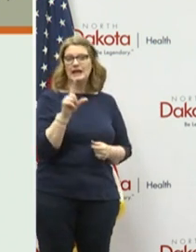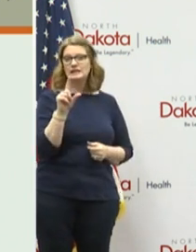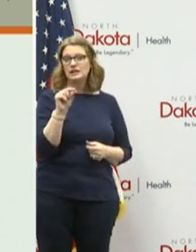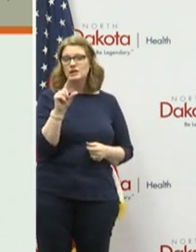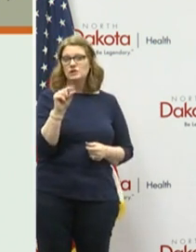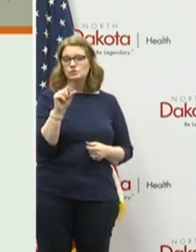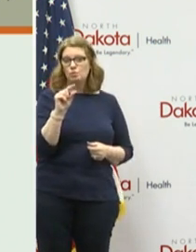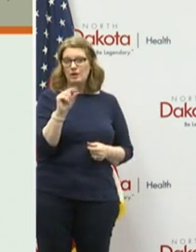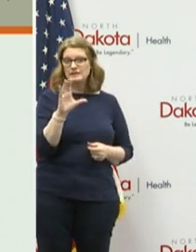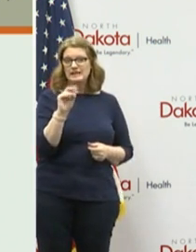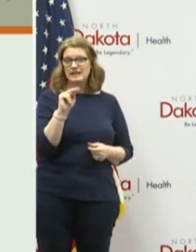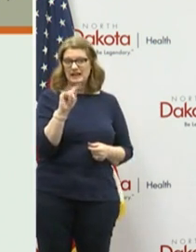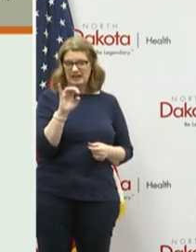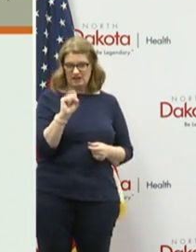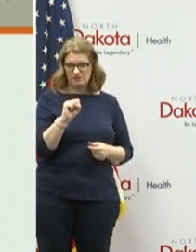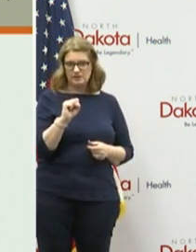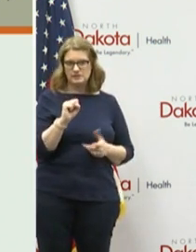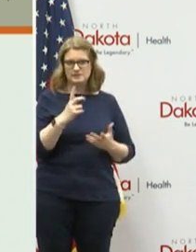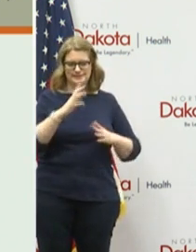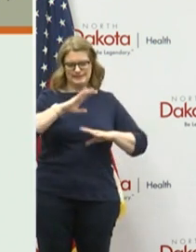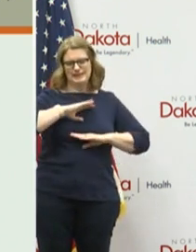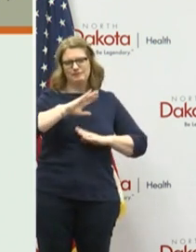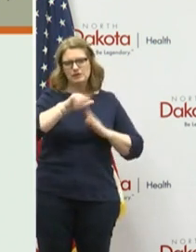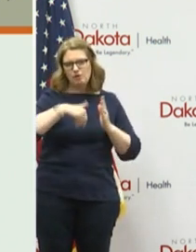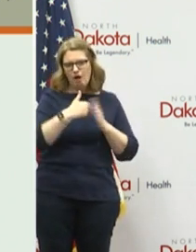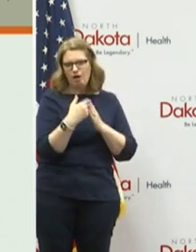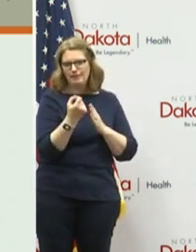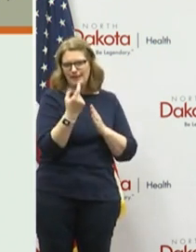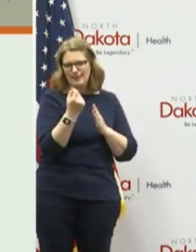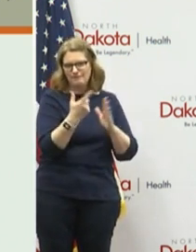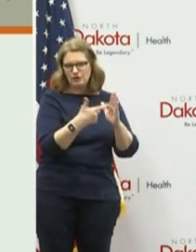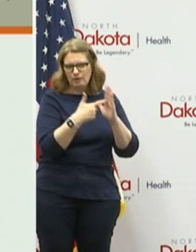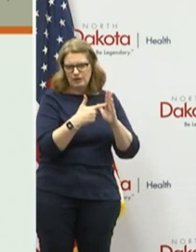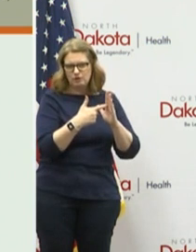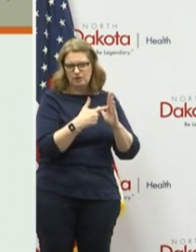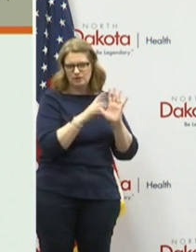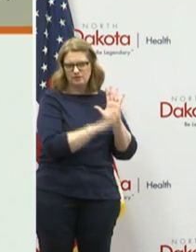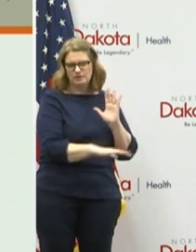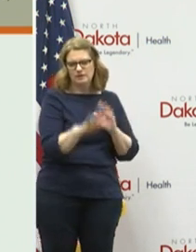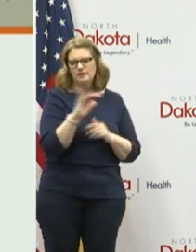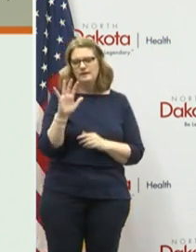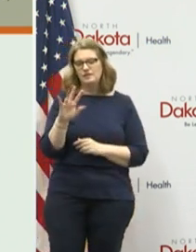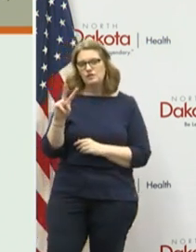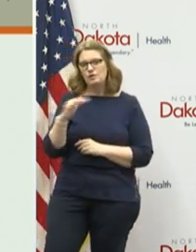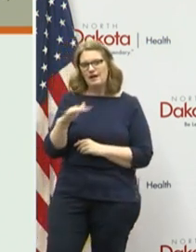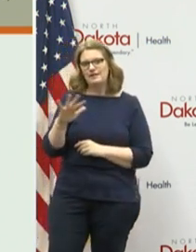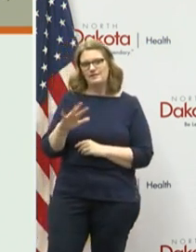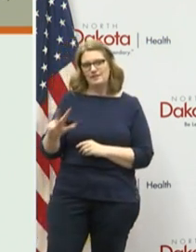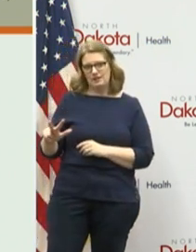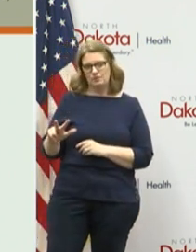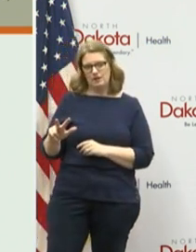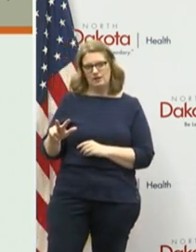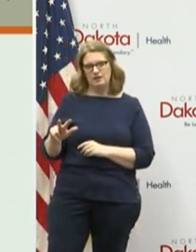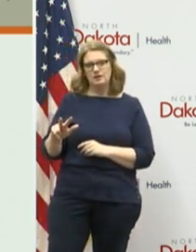WHEN THE PANDEMIC HIT. WE HAD 20 COUNTIES THAT RIGHT